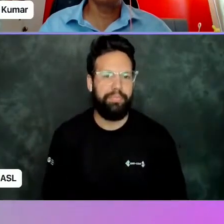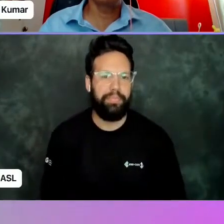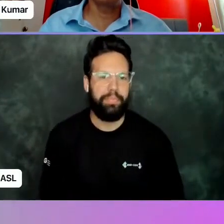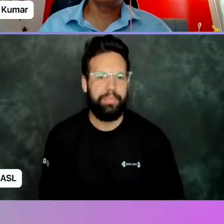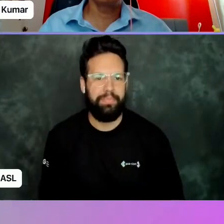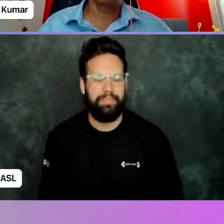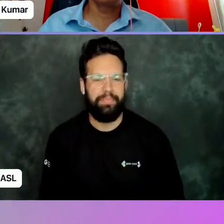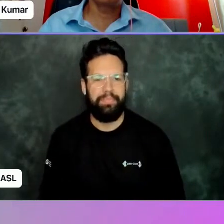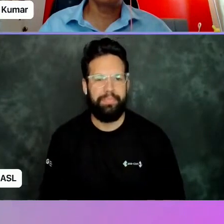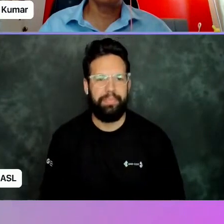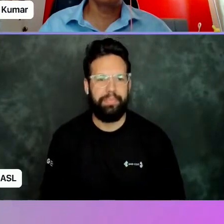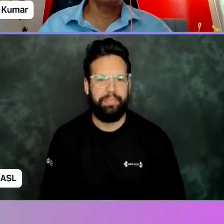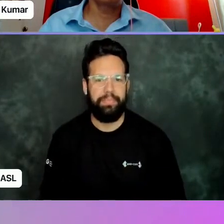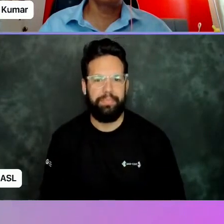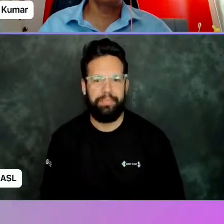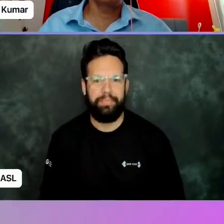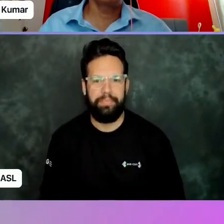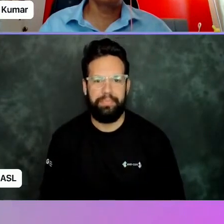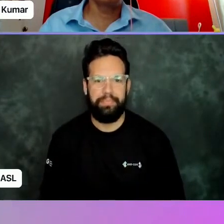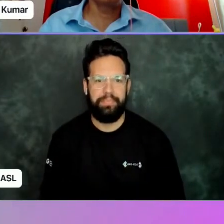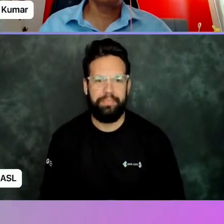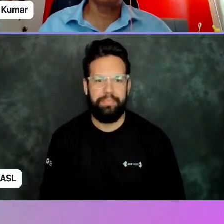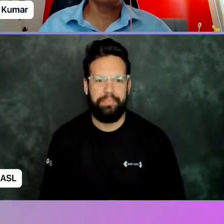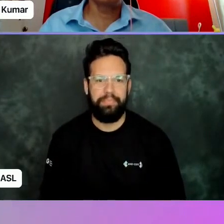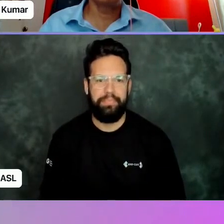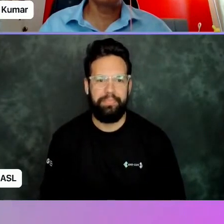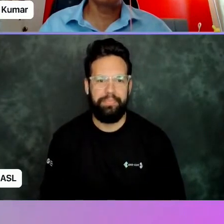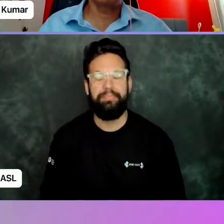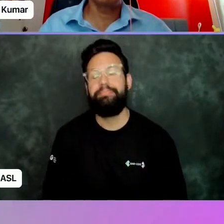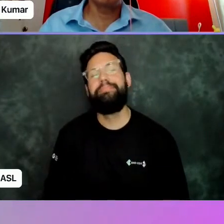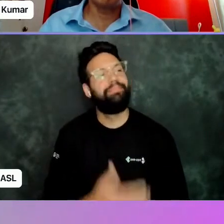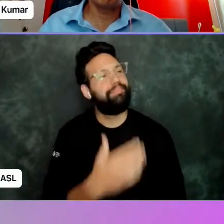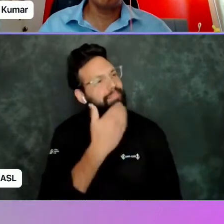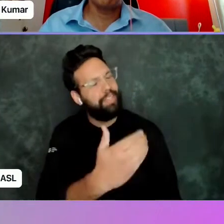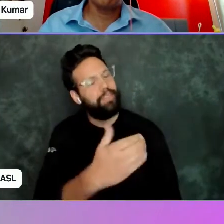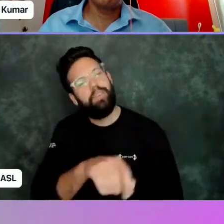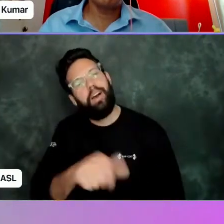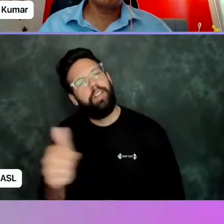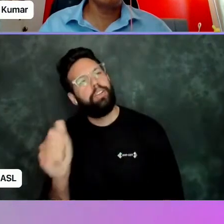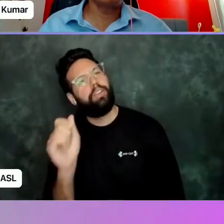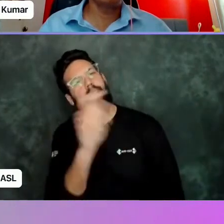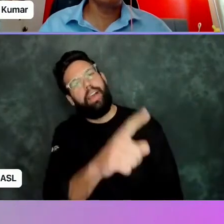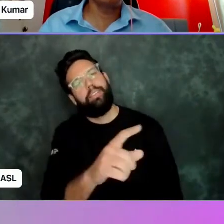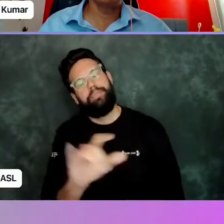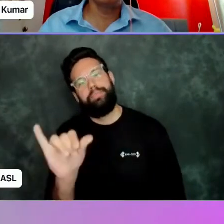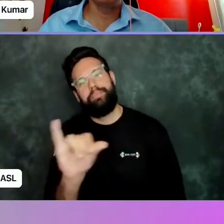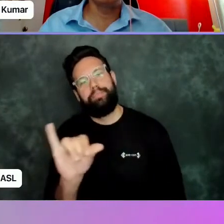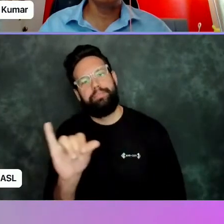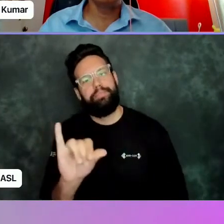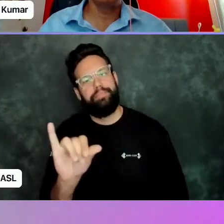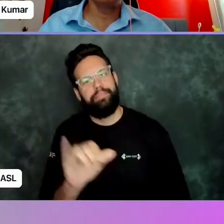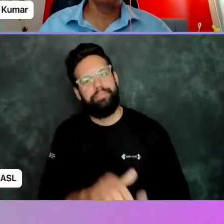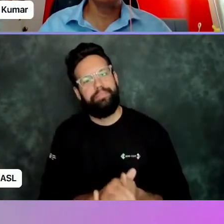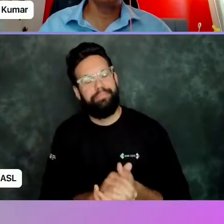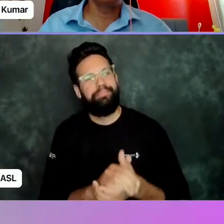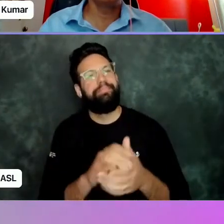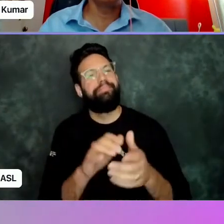All right, thank you, Harris. And another question we've got coming in. Yeah, like I said, you've gotten the wheels turning.